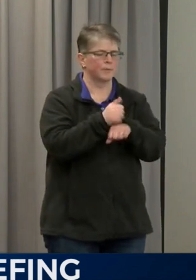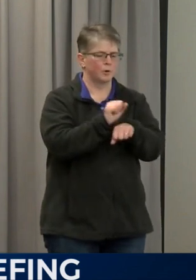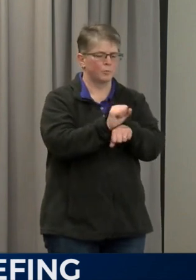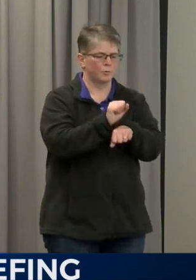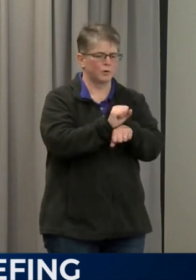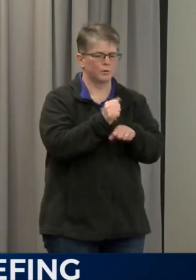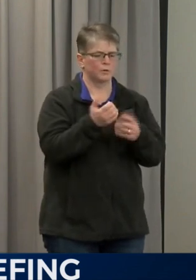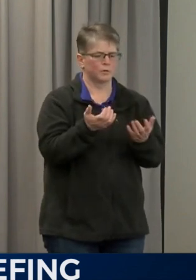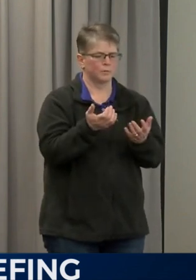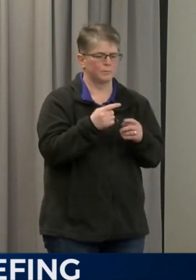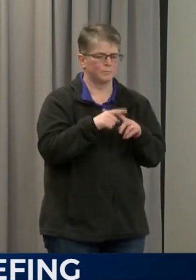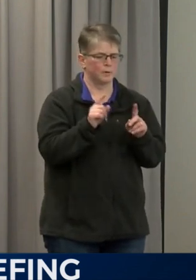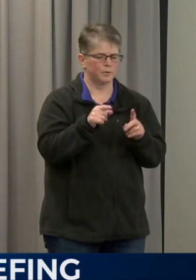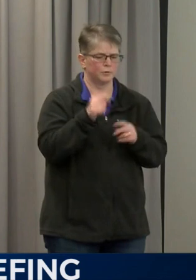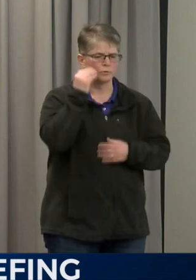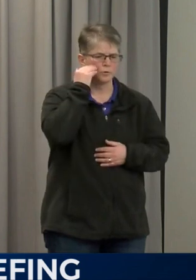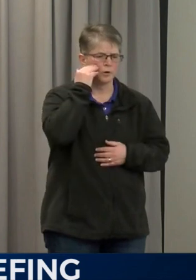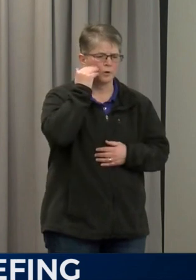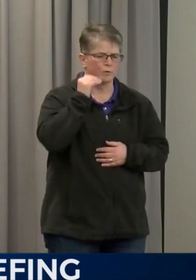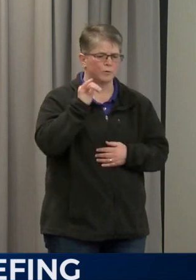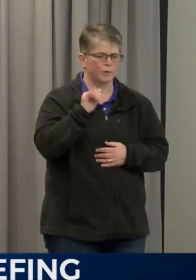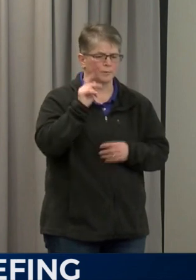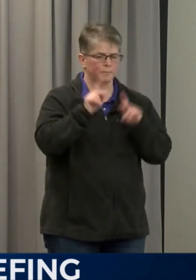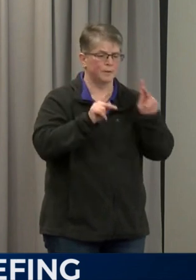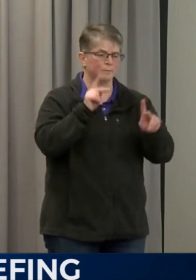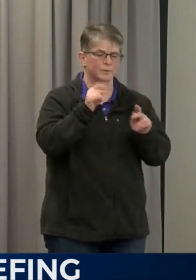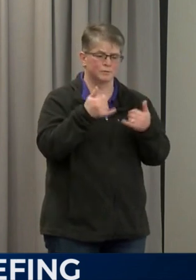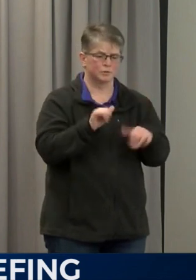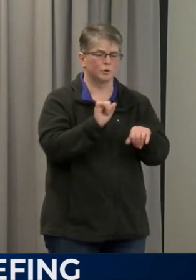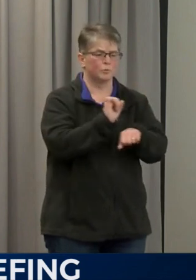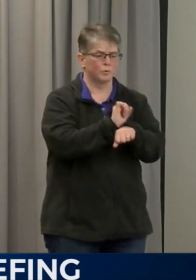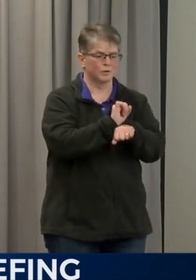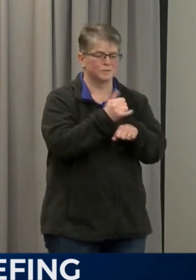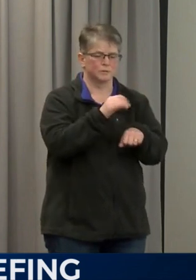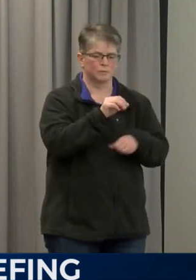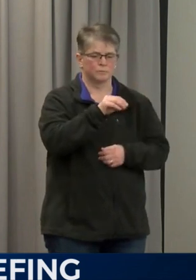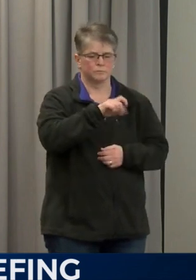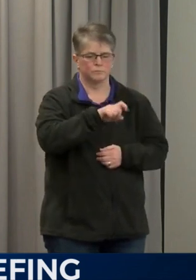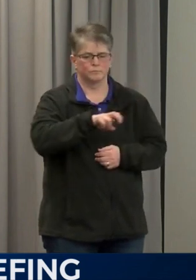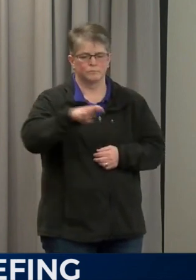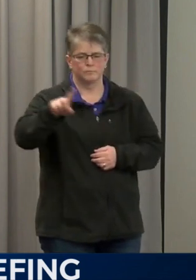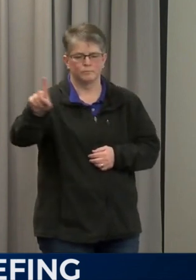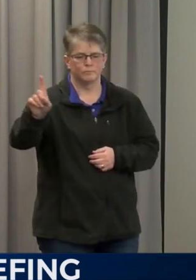THIS IS WHY THE SYSTEMS THAT HAVE BEEN IN PLACE ARE WORKING, BUT YOU DO KNOW THAT PEOPLE --